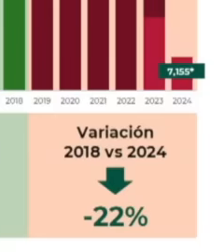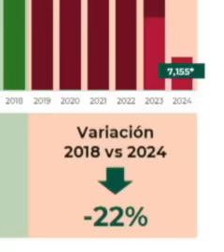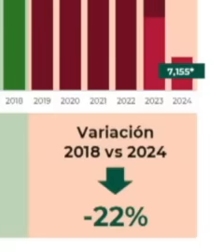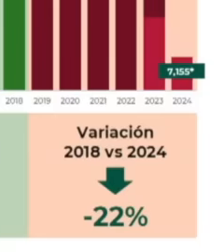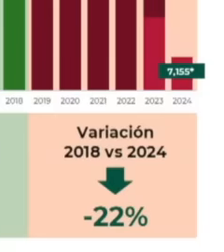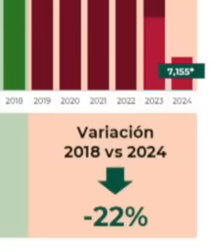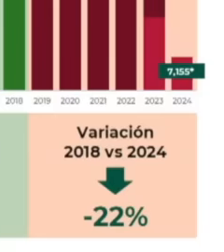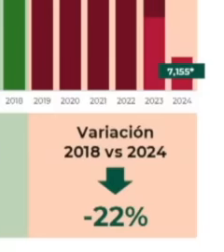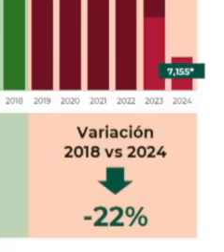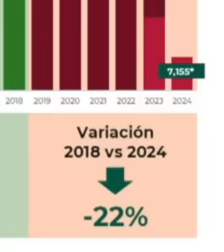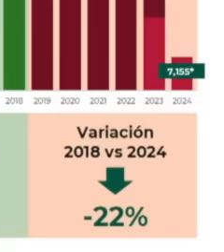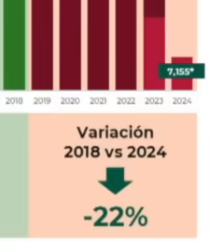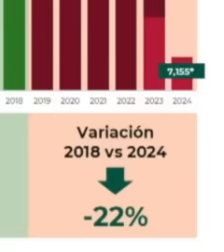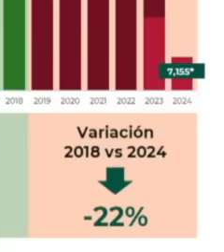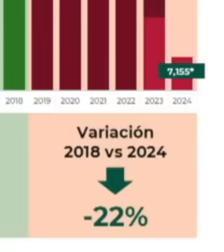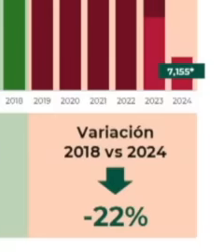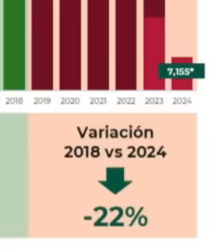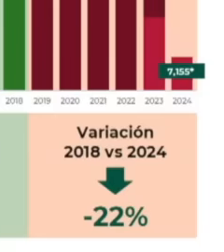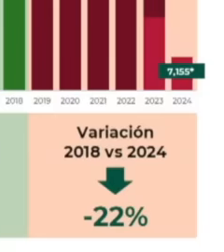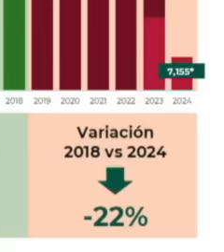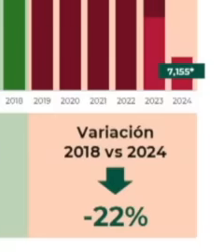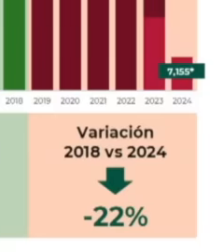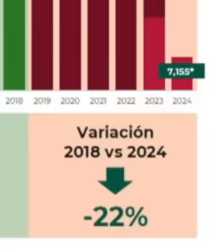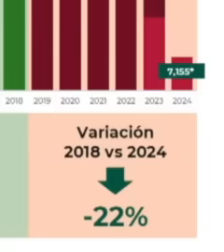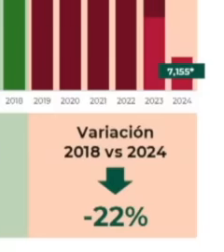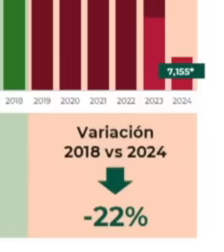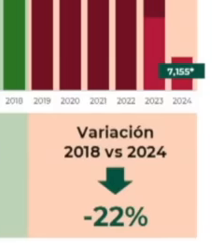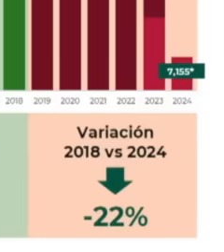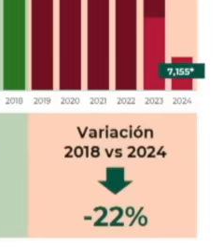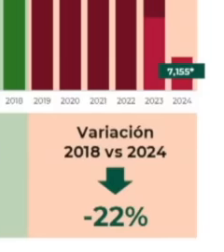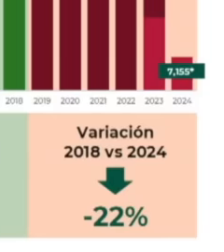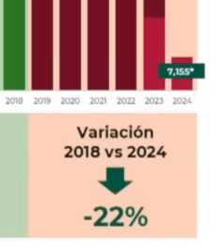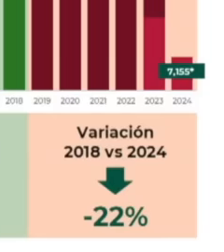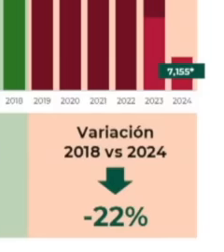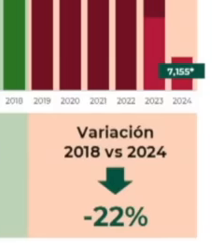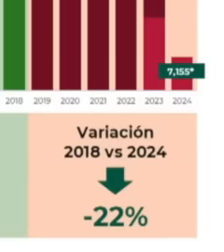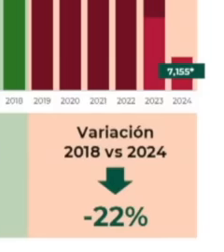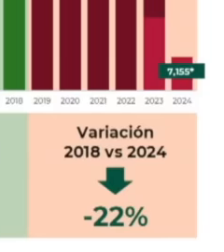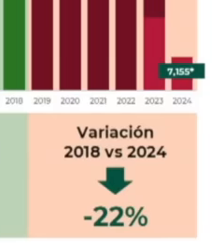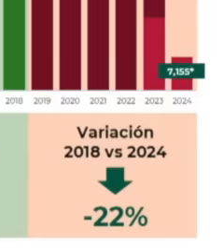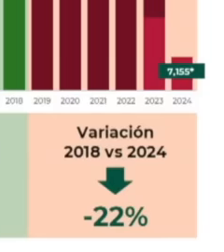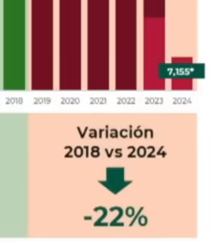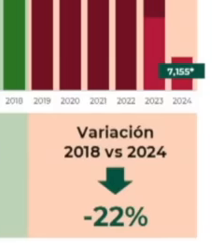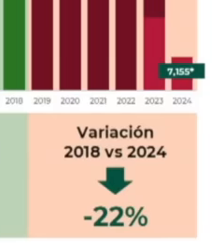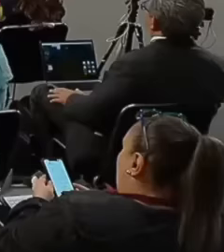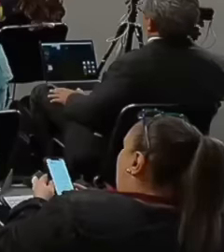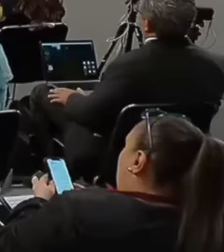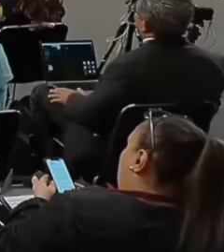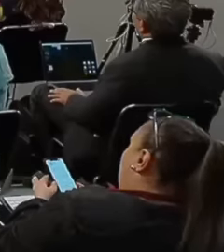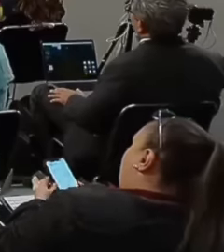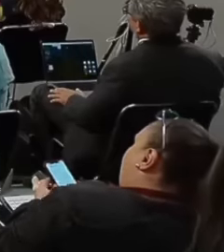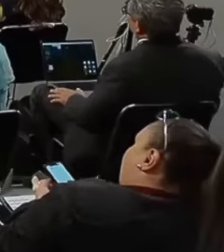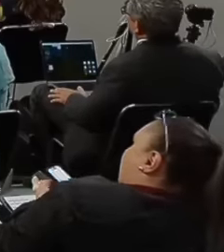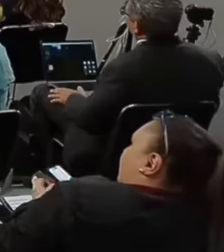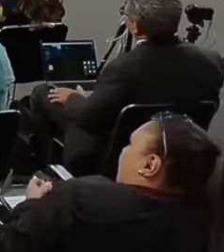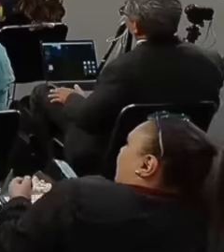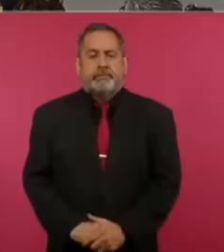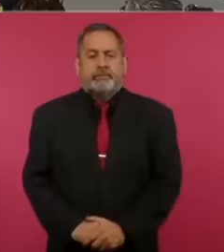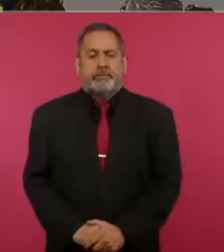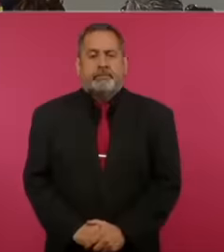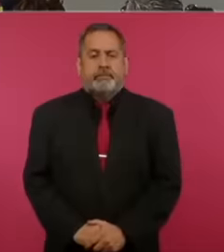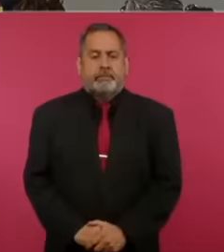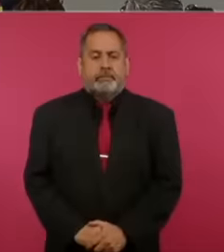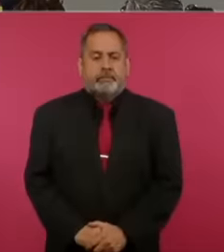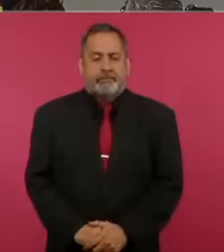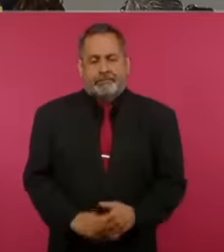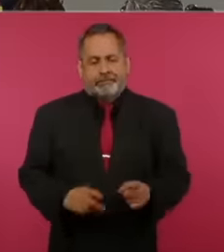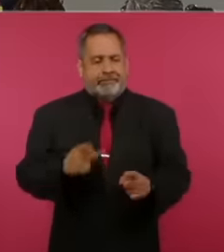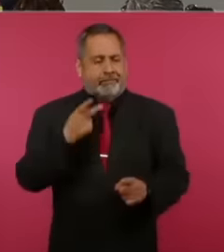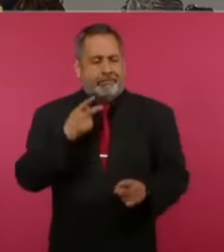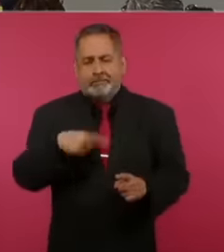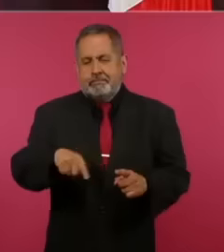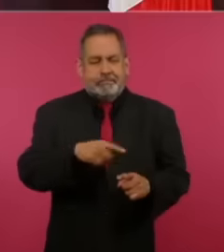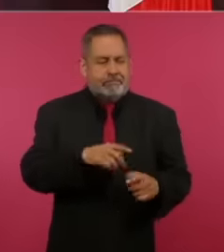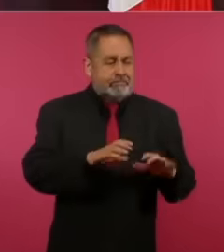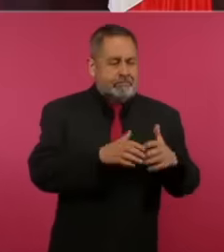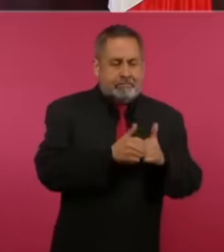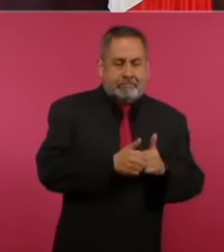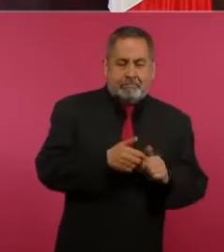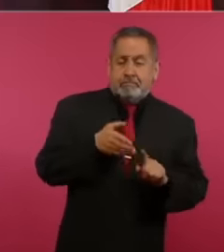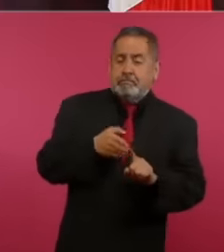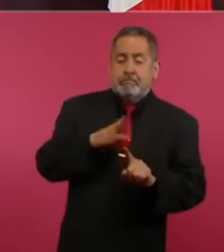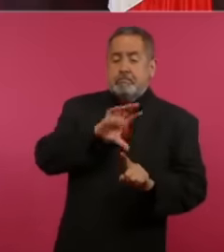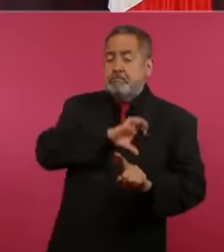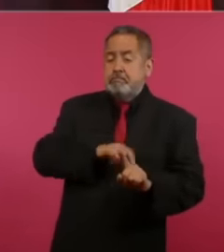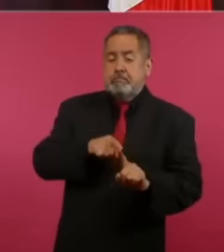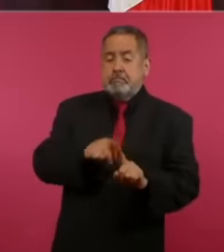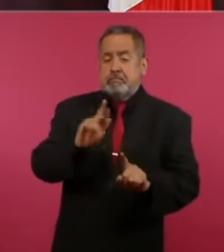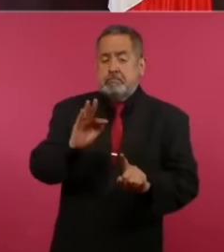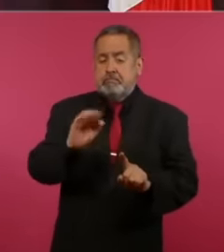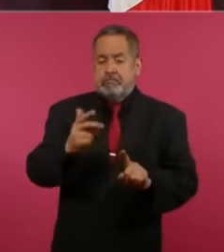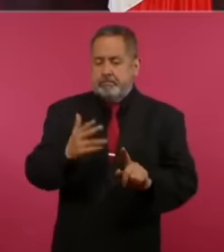more than this is this favorite son of the conservatives or pred politician